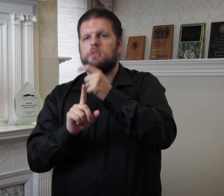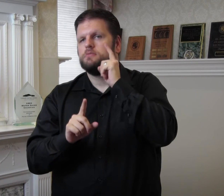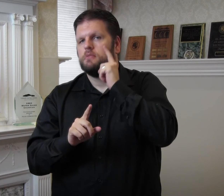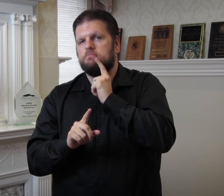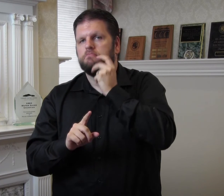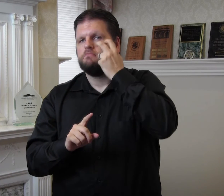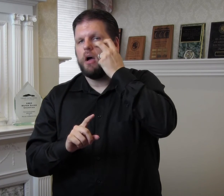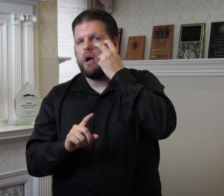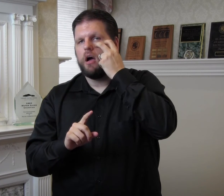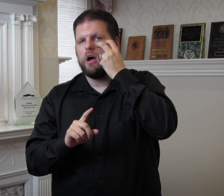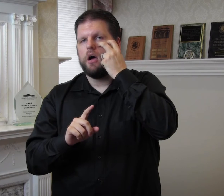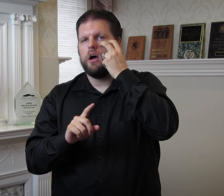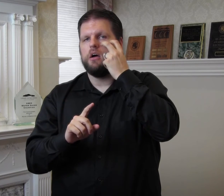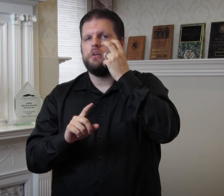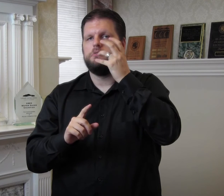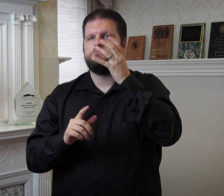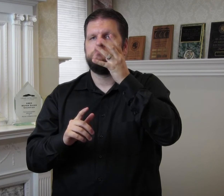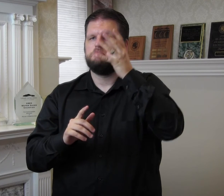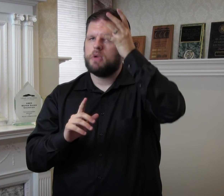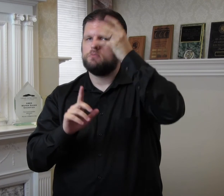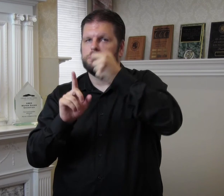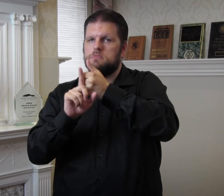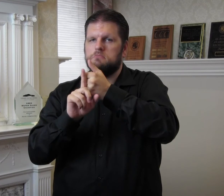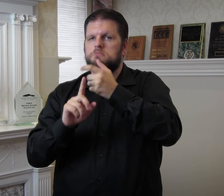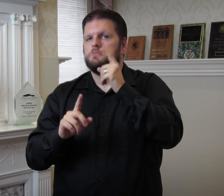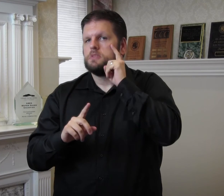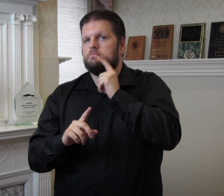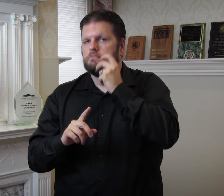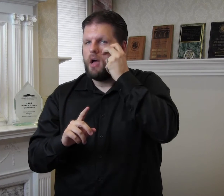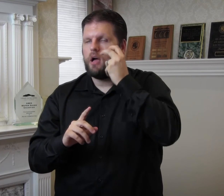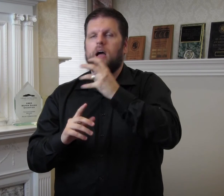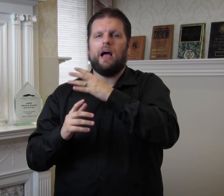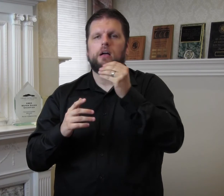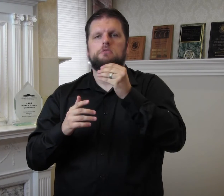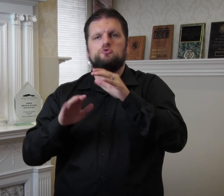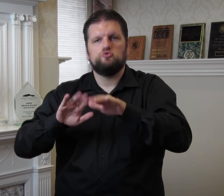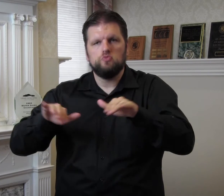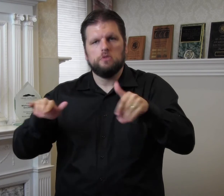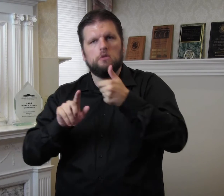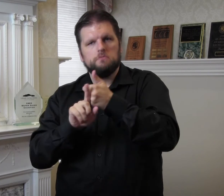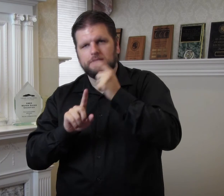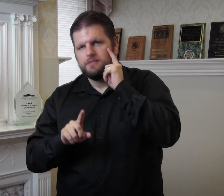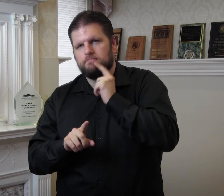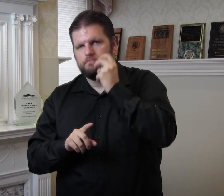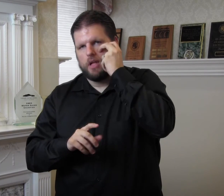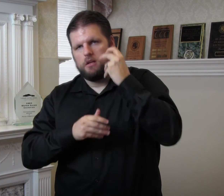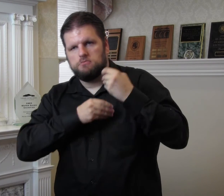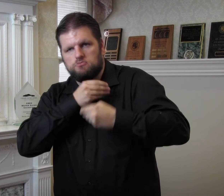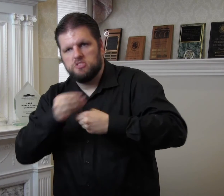whose parents were deafblind, and the children were deafblind, as well.